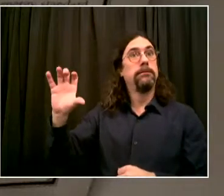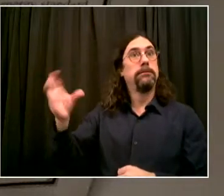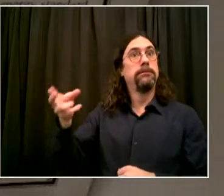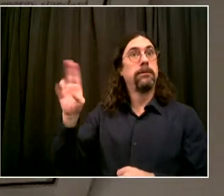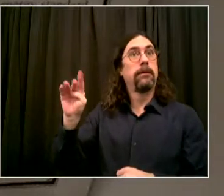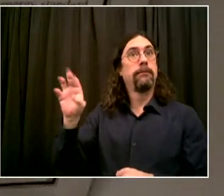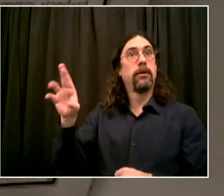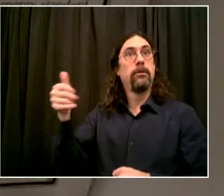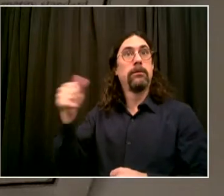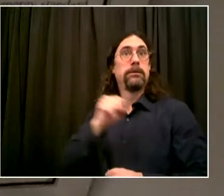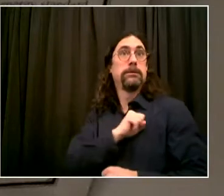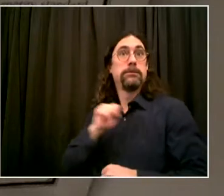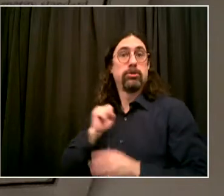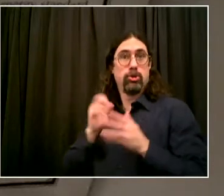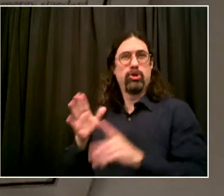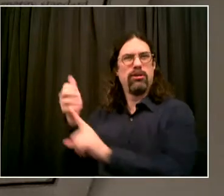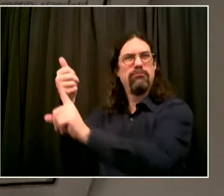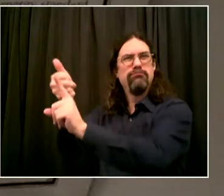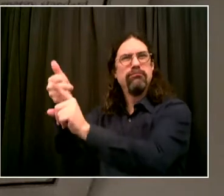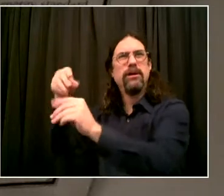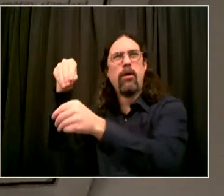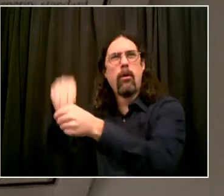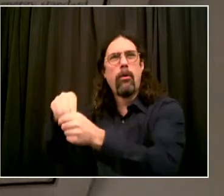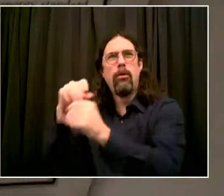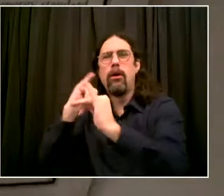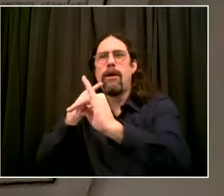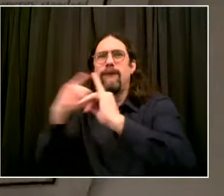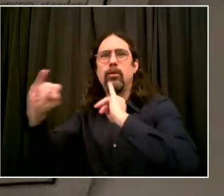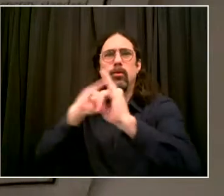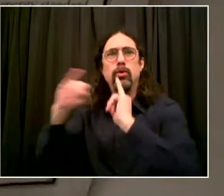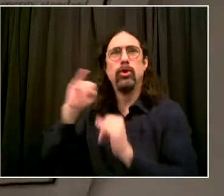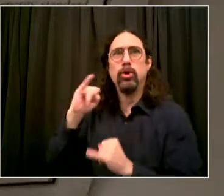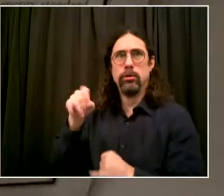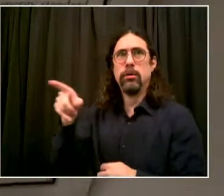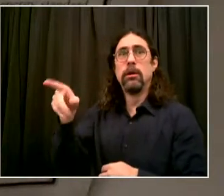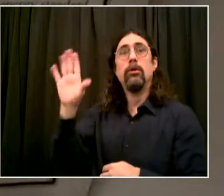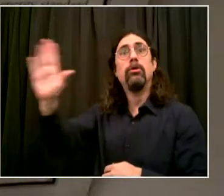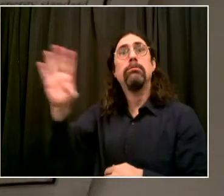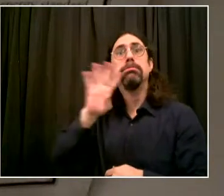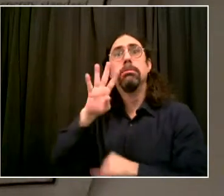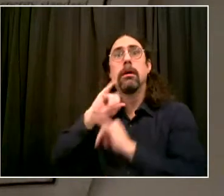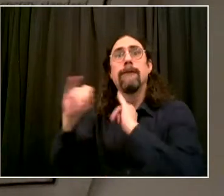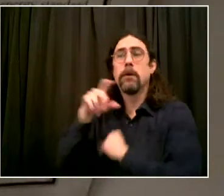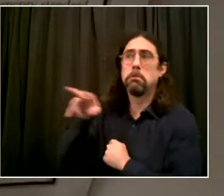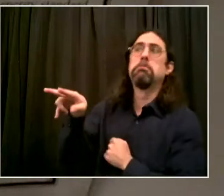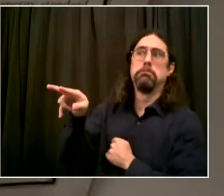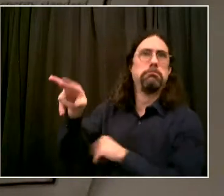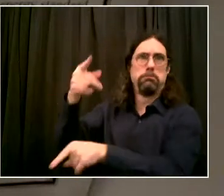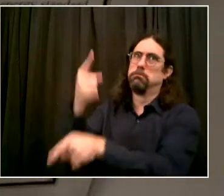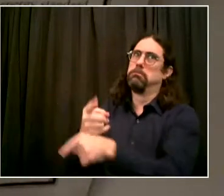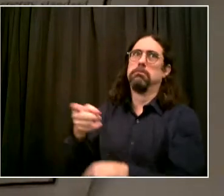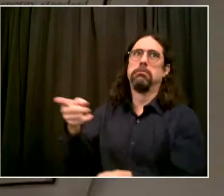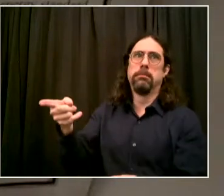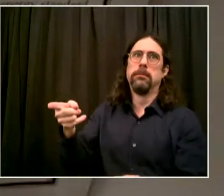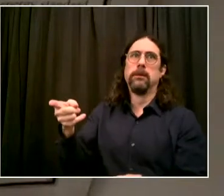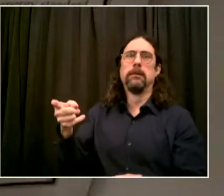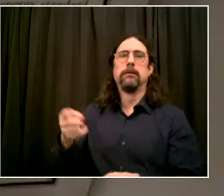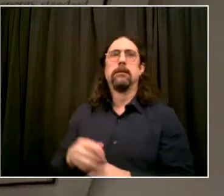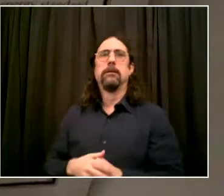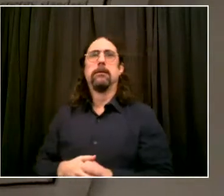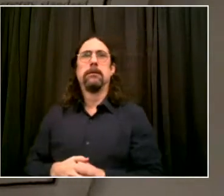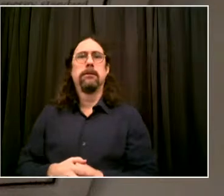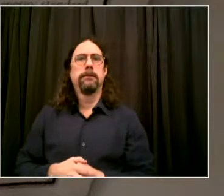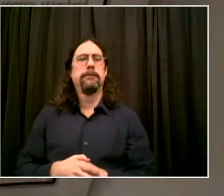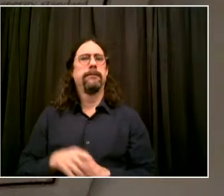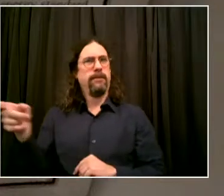FINANCIAL